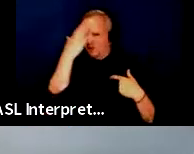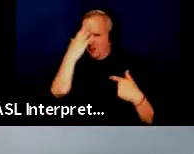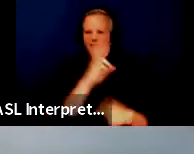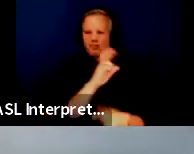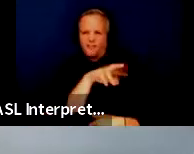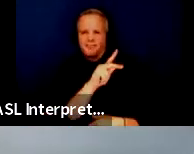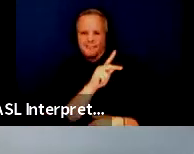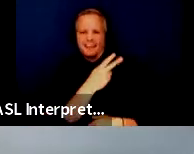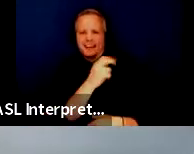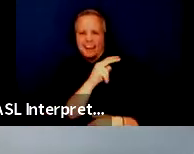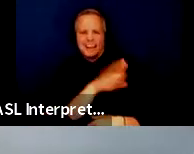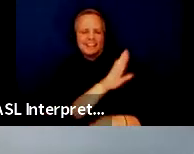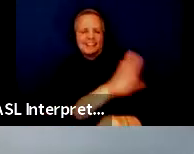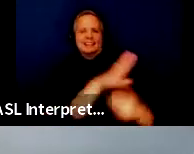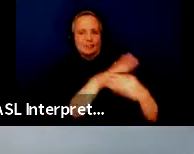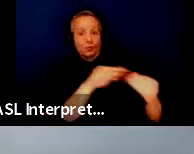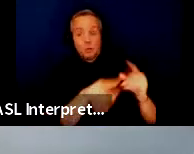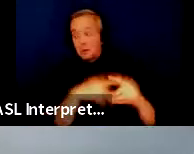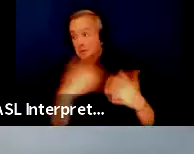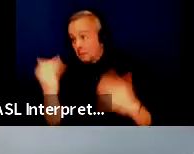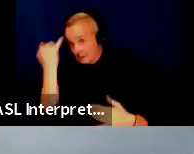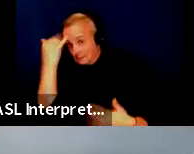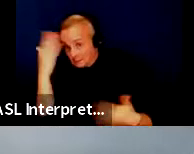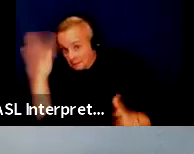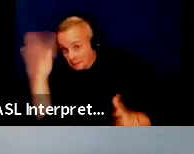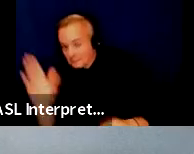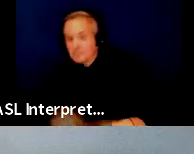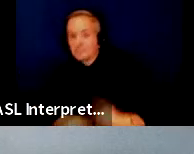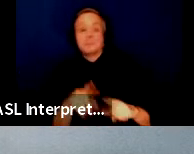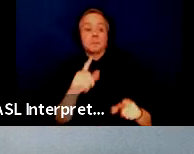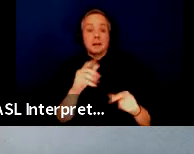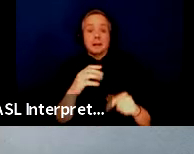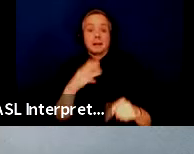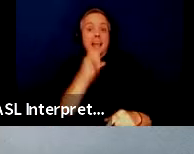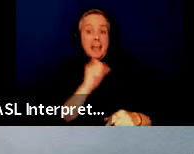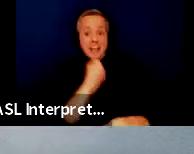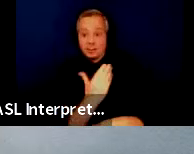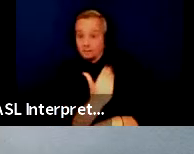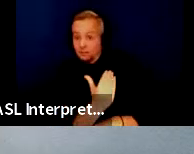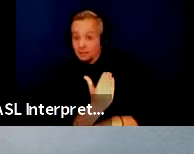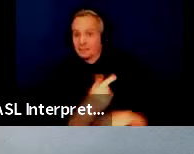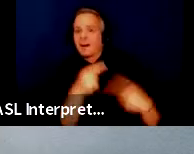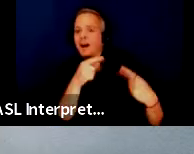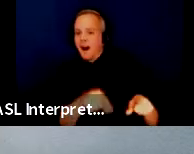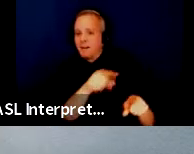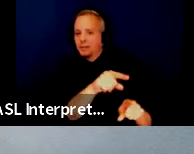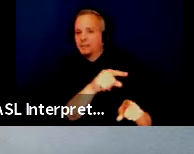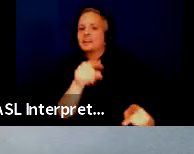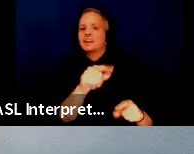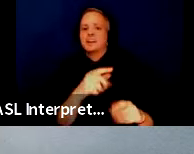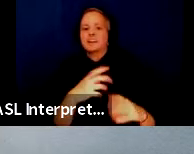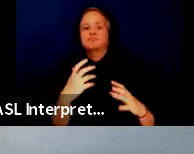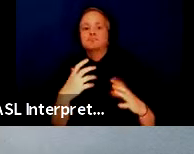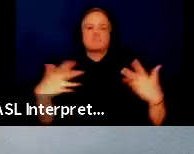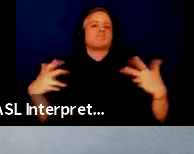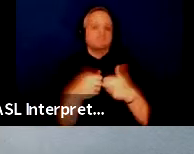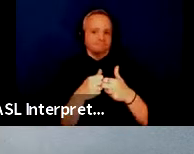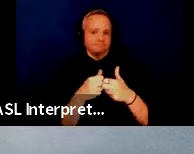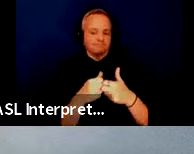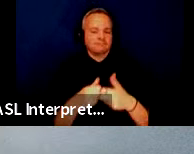FOR THOSE OF YOU THAT DON'T, AT THE AGE OF 15, RICK BROKE HIS BACK IN A TRUCK ACCIDENT RESULTING IN A SPINAL CORD